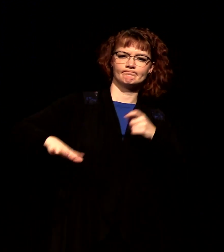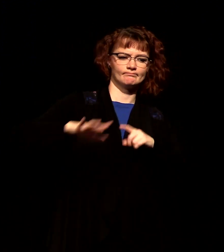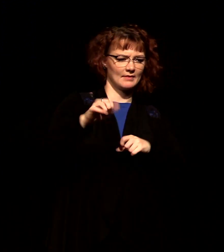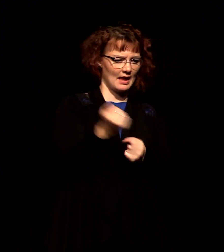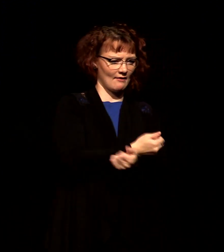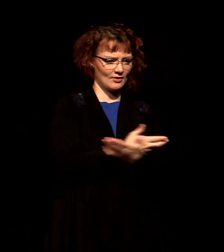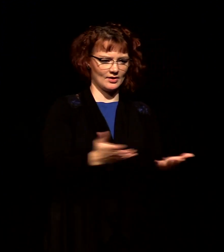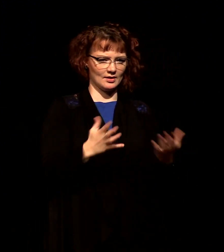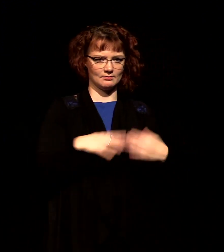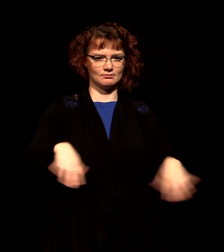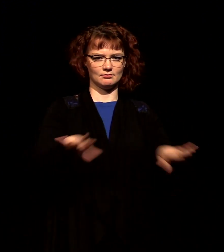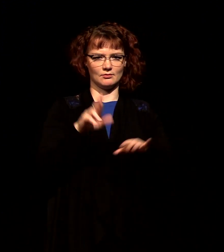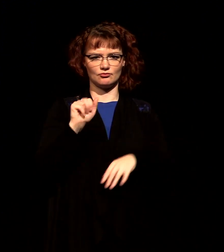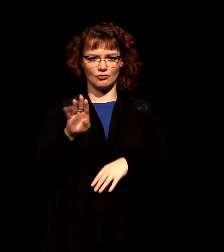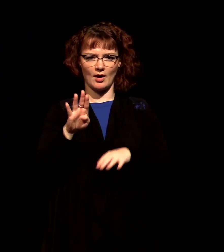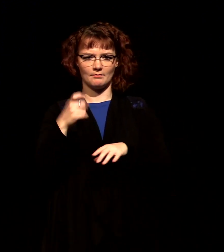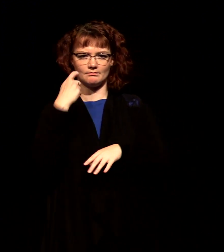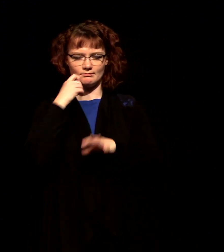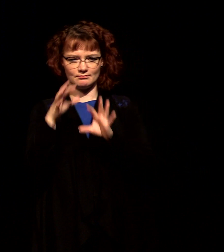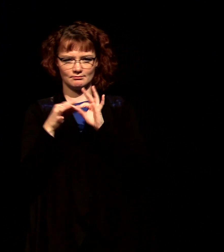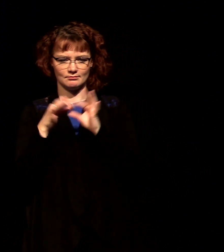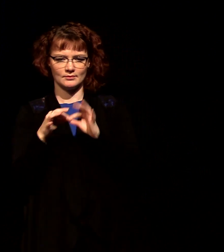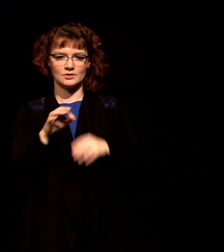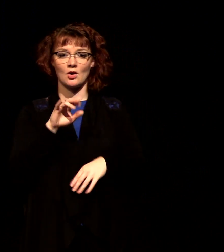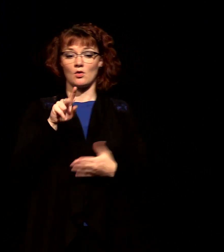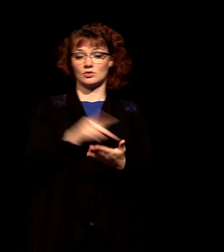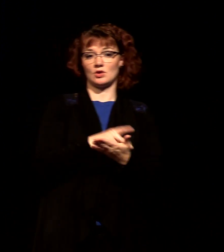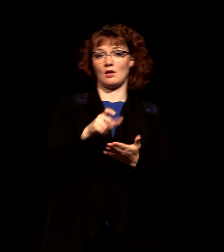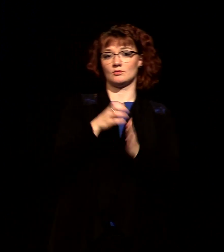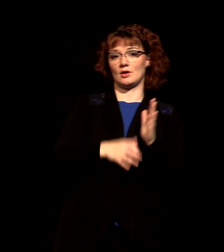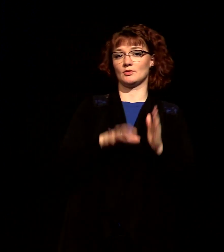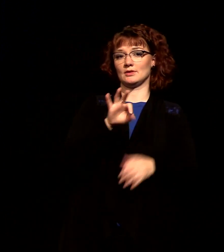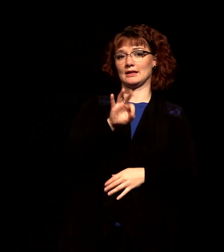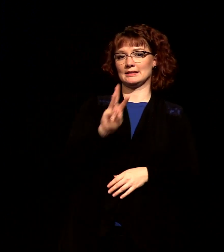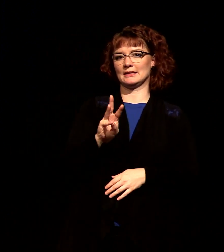Psalm 96 by the continued references to God's greatness.